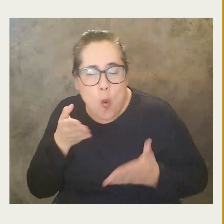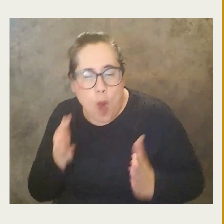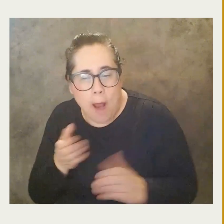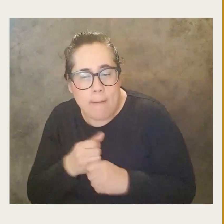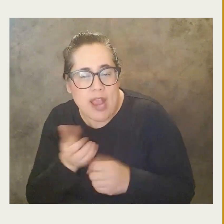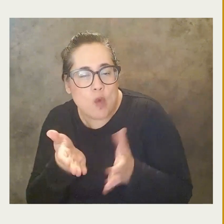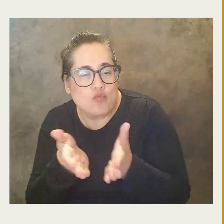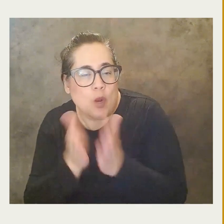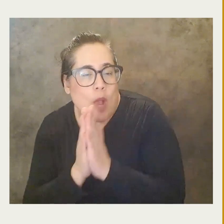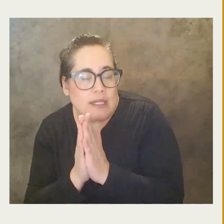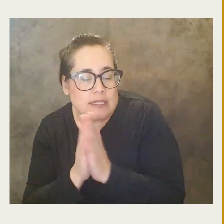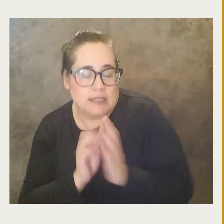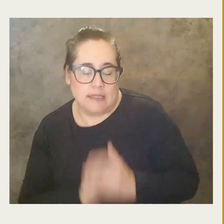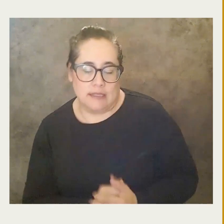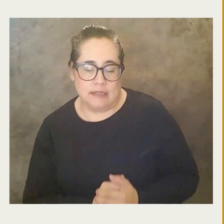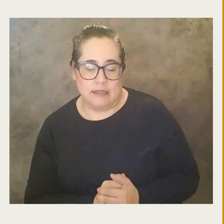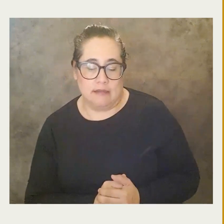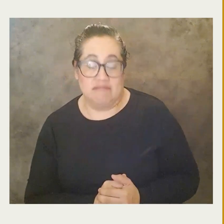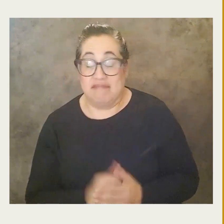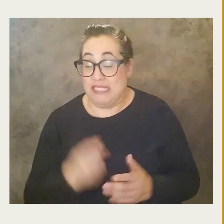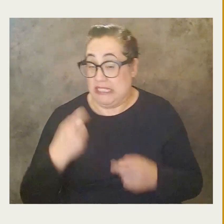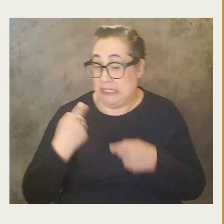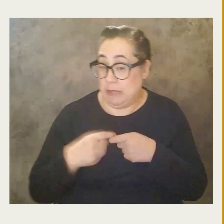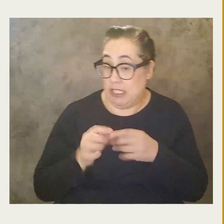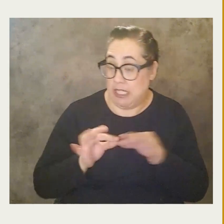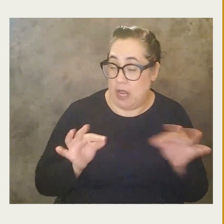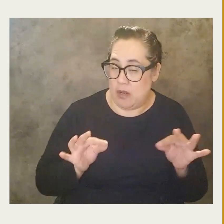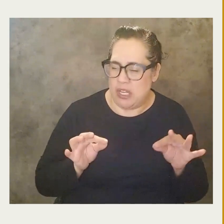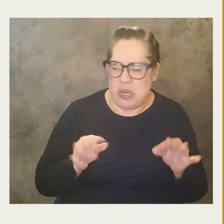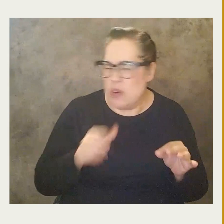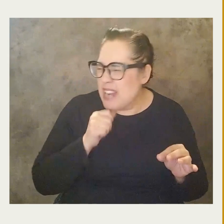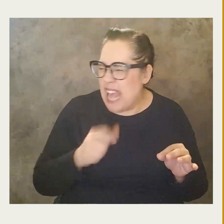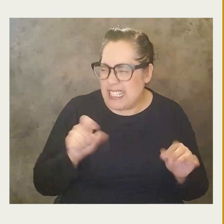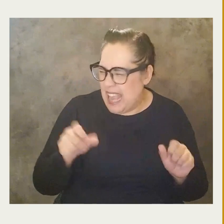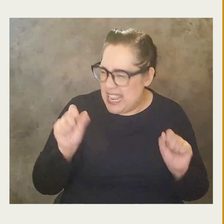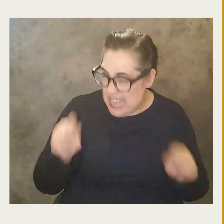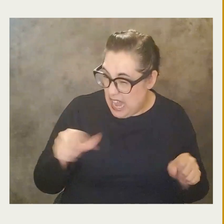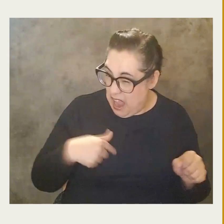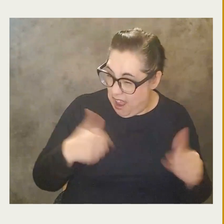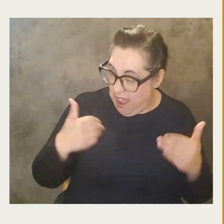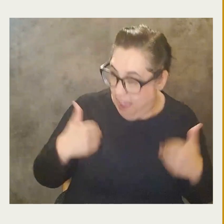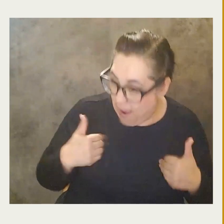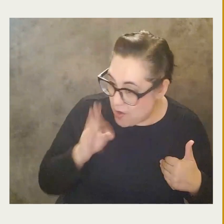making requests. In Spanish, you wouldn't say, can I have directly?